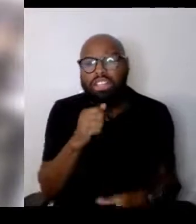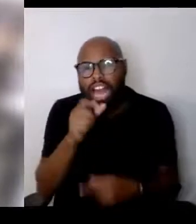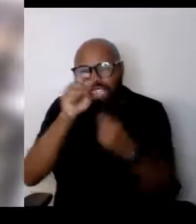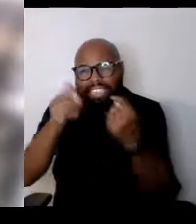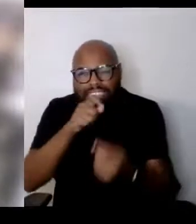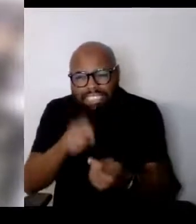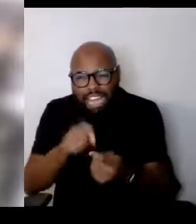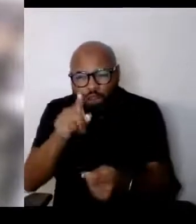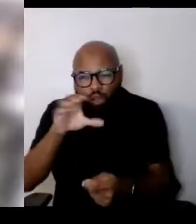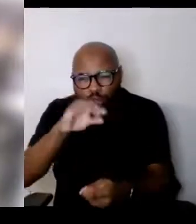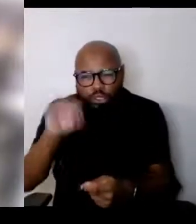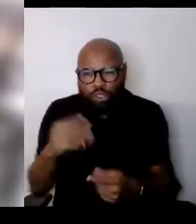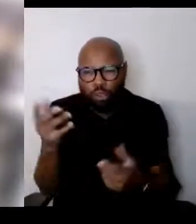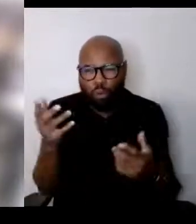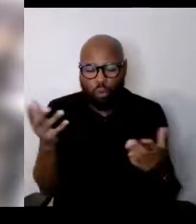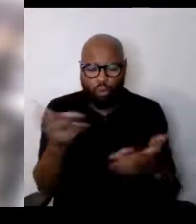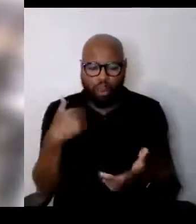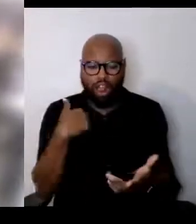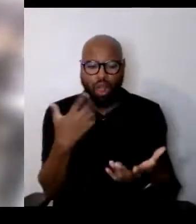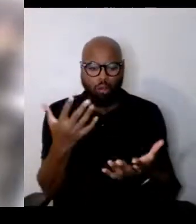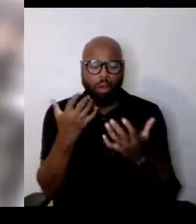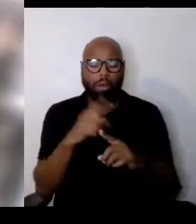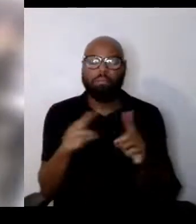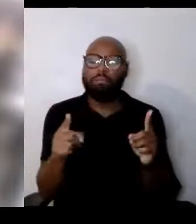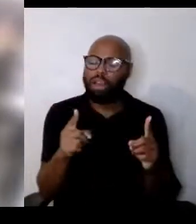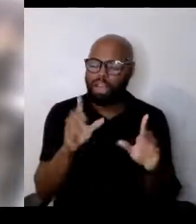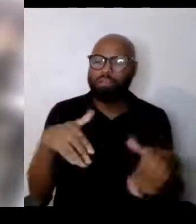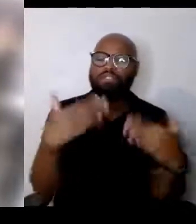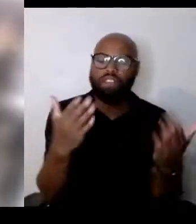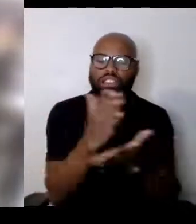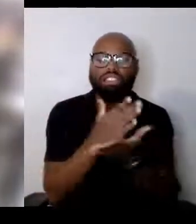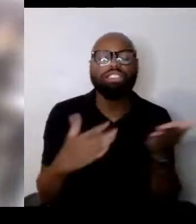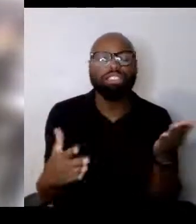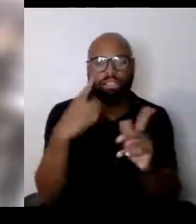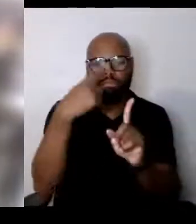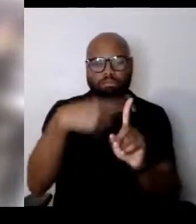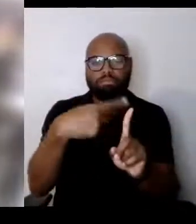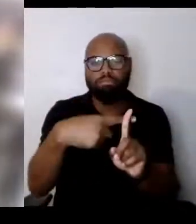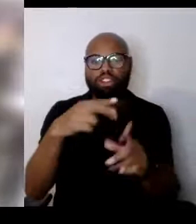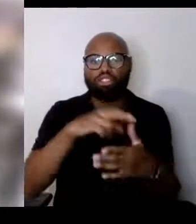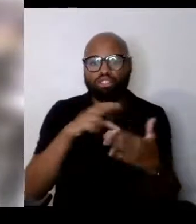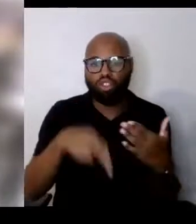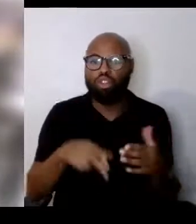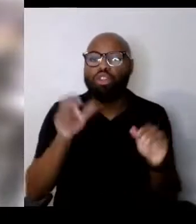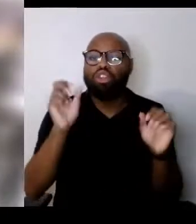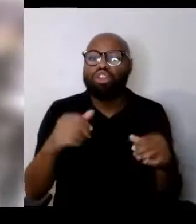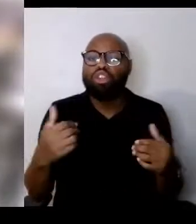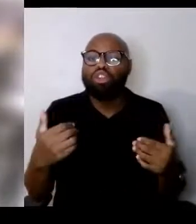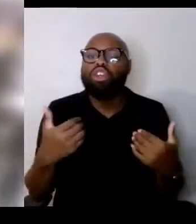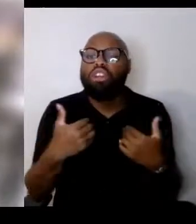but it did give us some positive results because we were able to get an injunction and the status was put on hold,